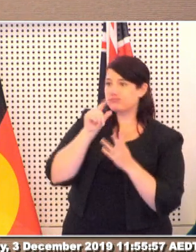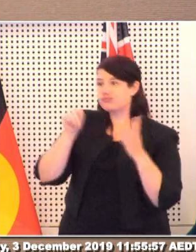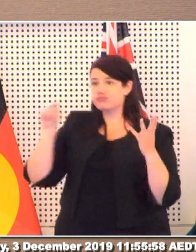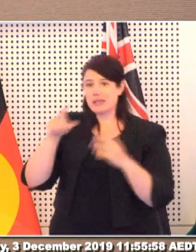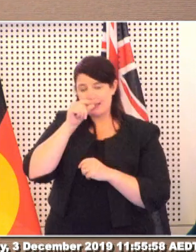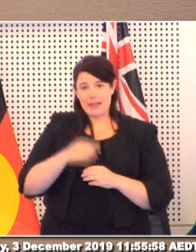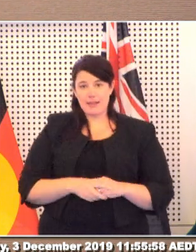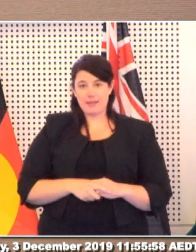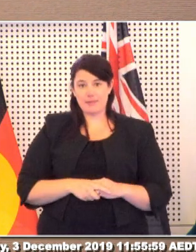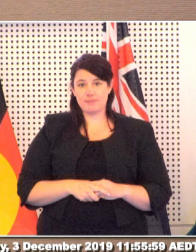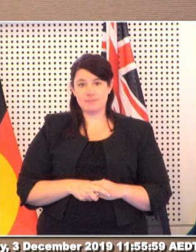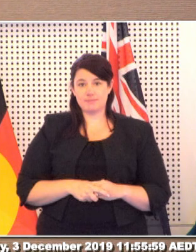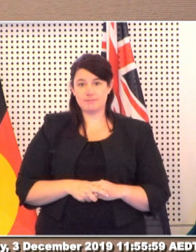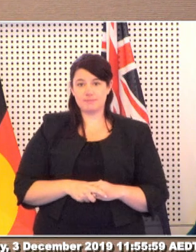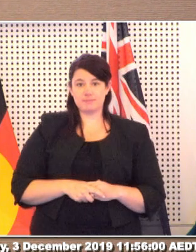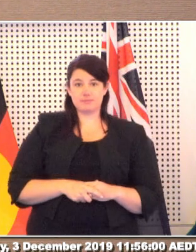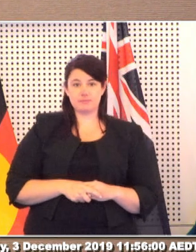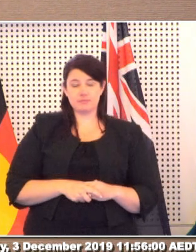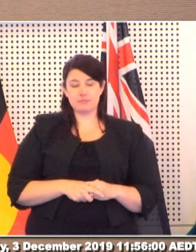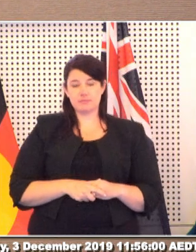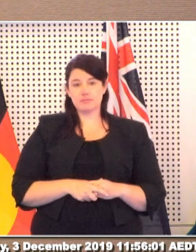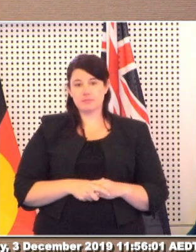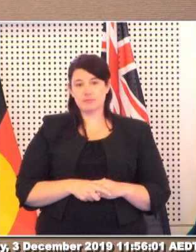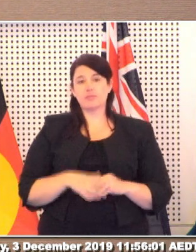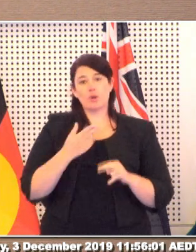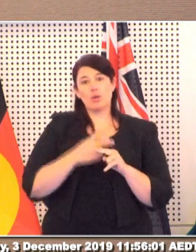to develop a new safety strategies when they don’t feel safe in their home